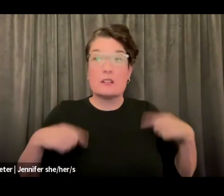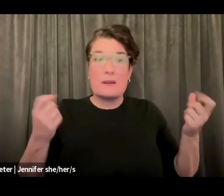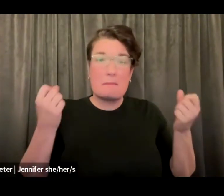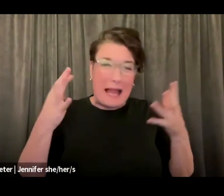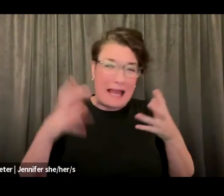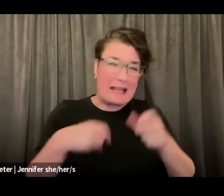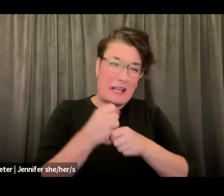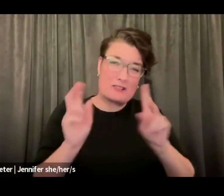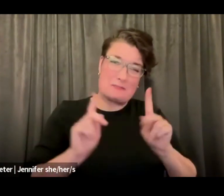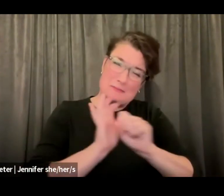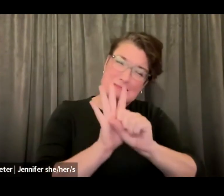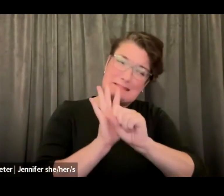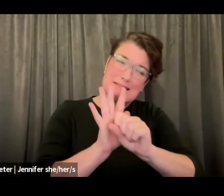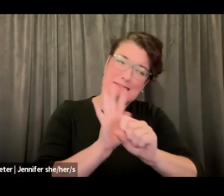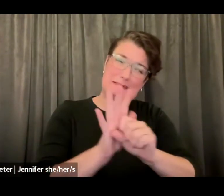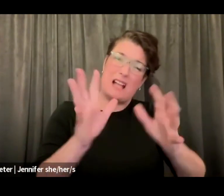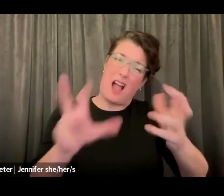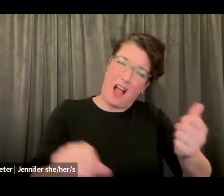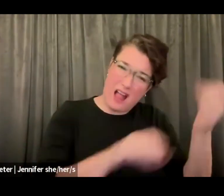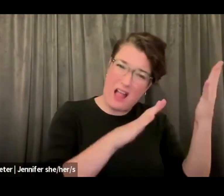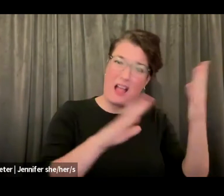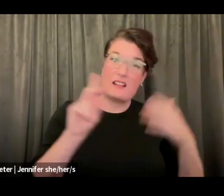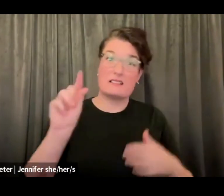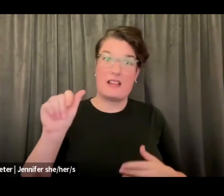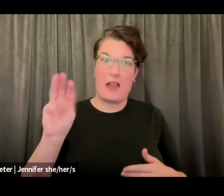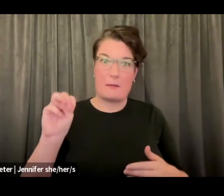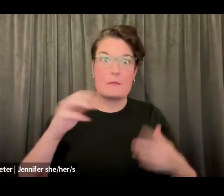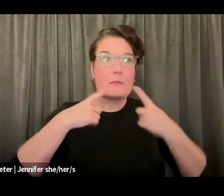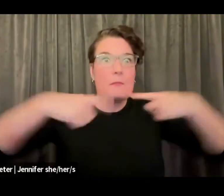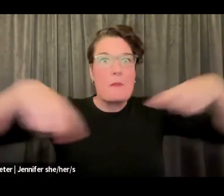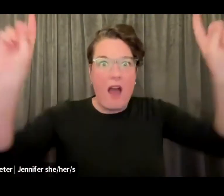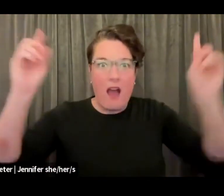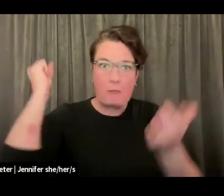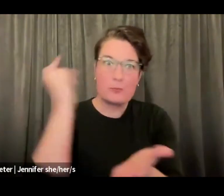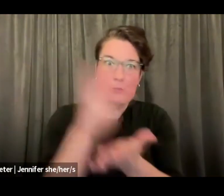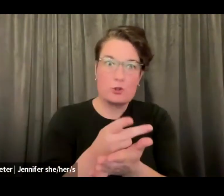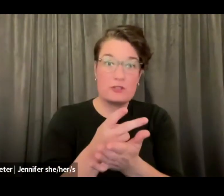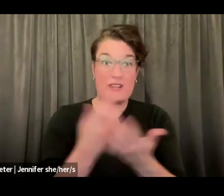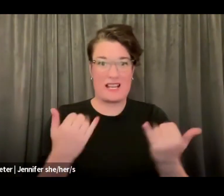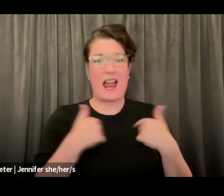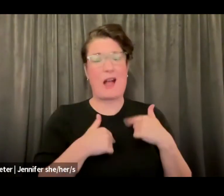this dam removed, it's been approved and our prayers are that it happens speedily,